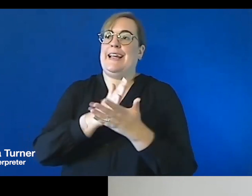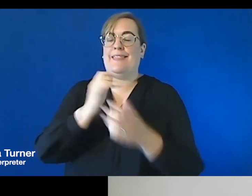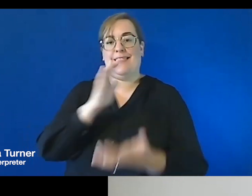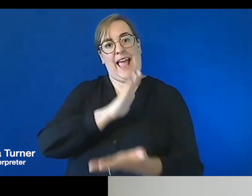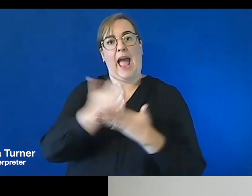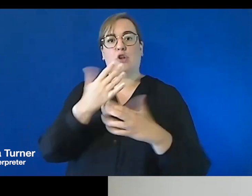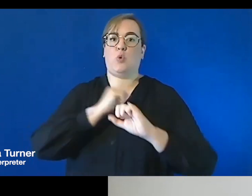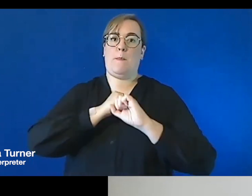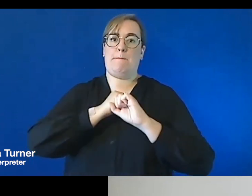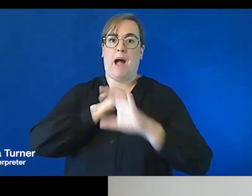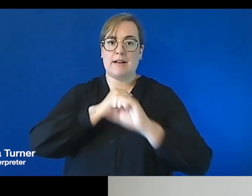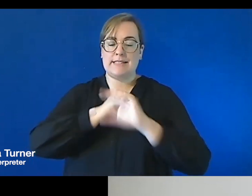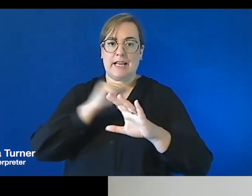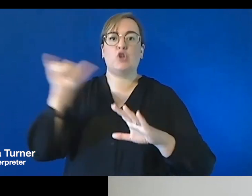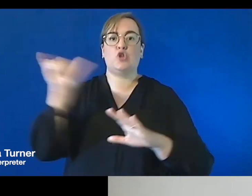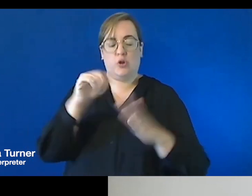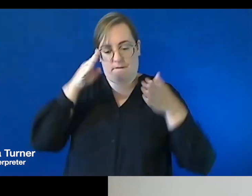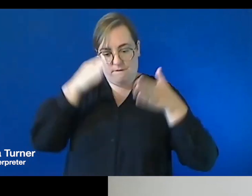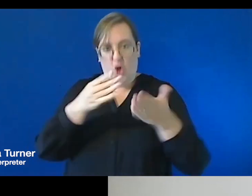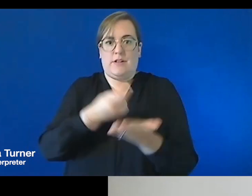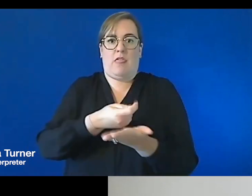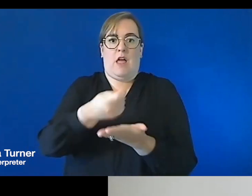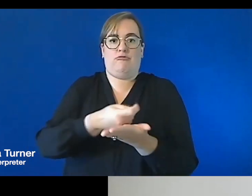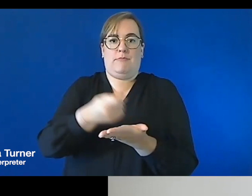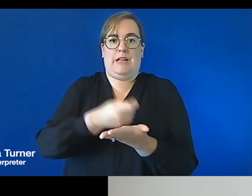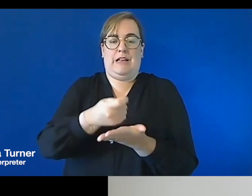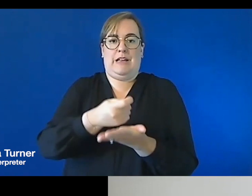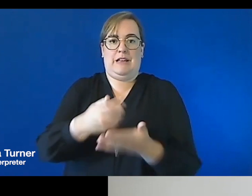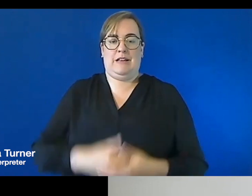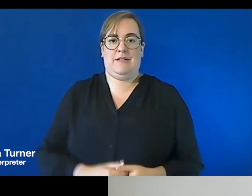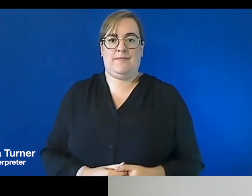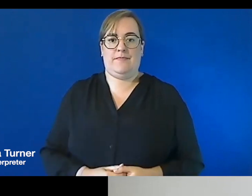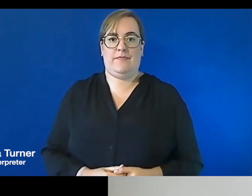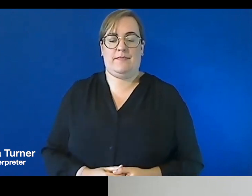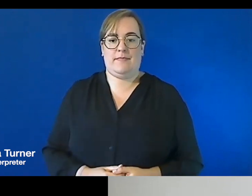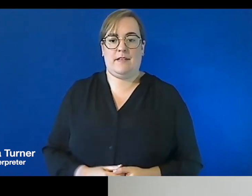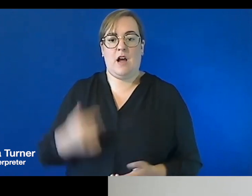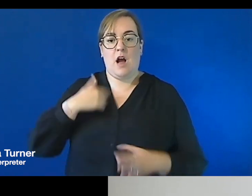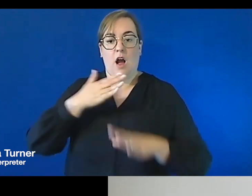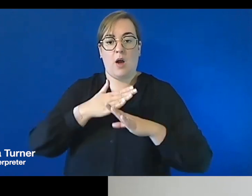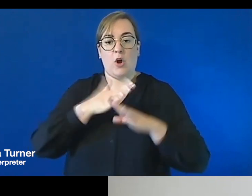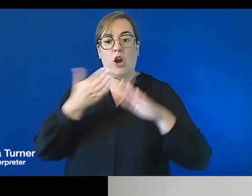and basically I'm a venture partner for a fund, it's called Tabula Rasa and it's